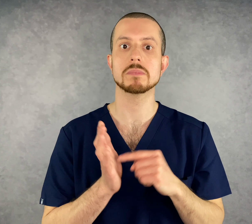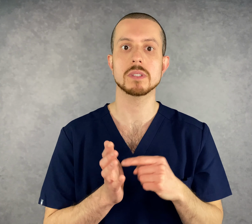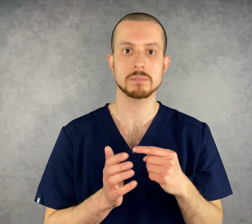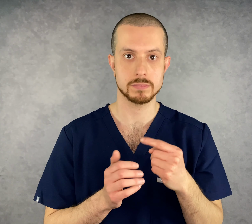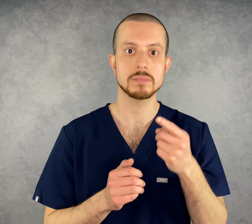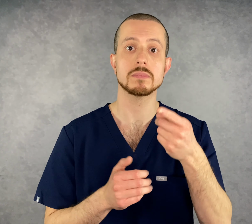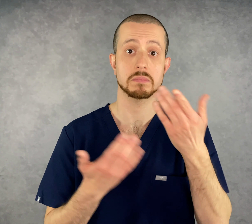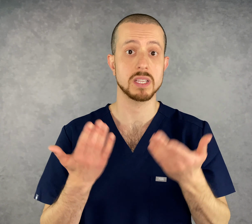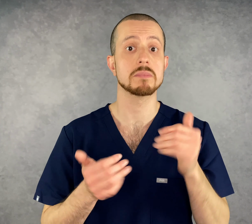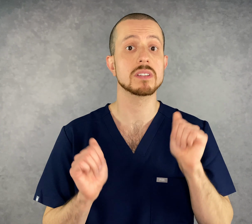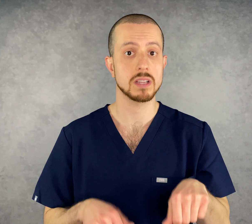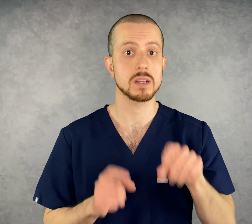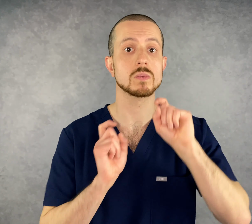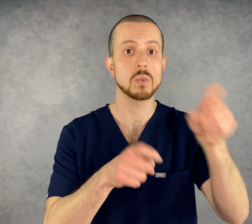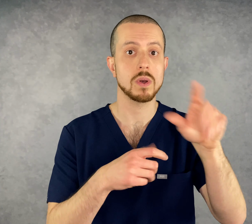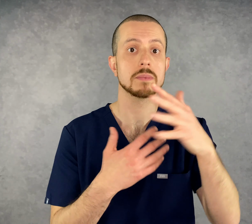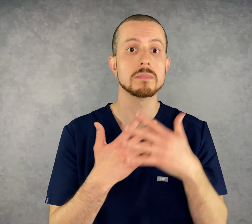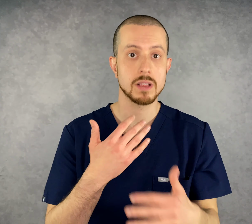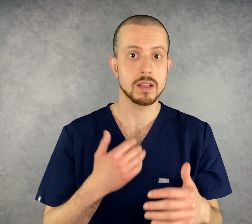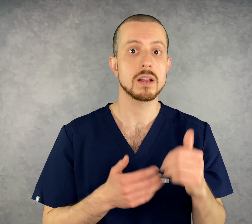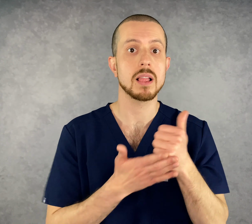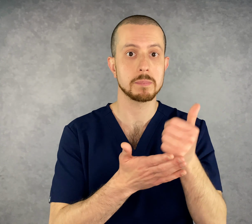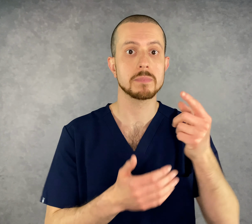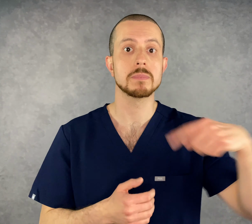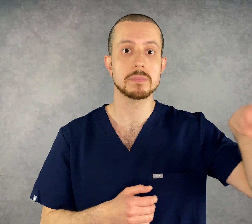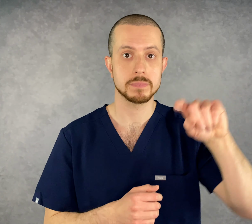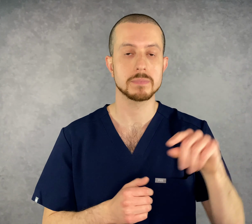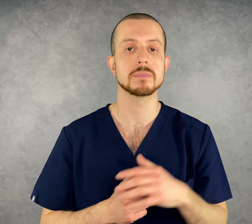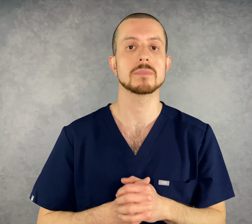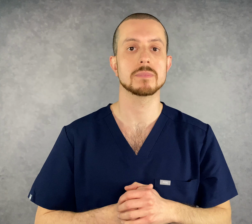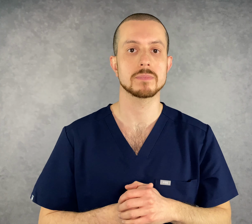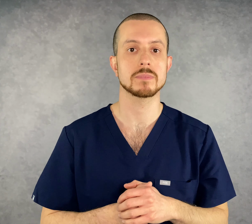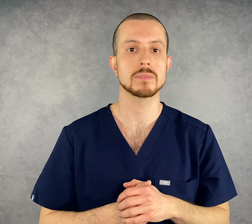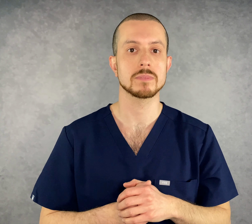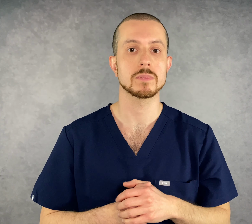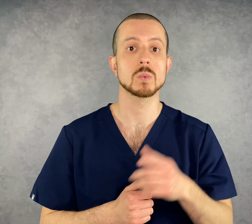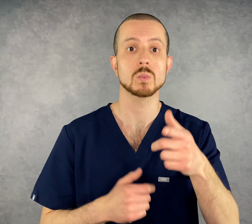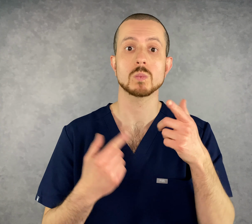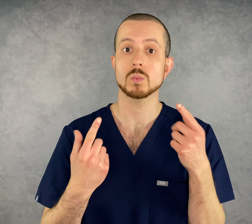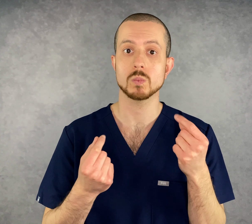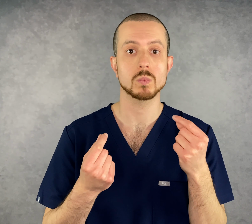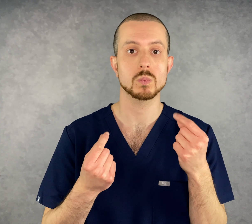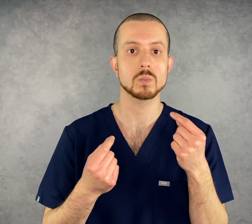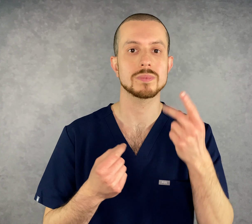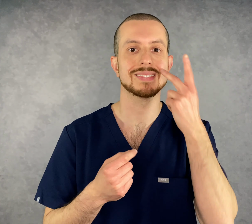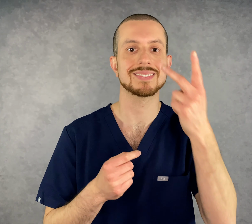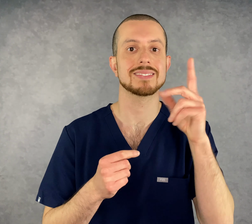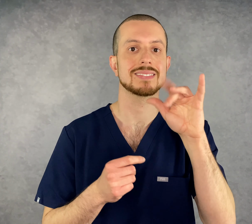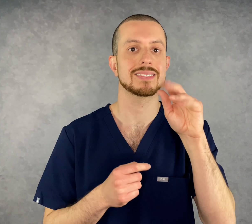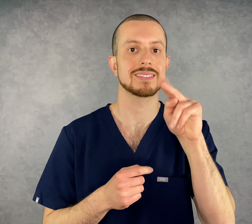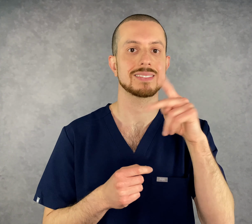you may be able to donate blood to help those in need. What you can do is go to the link I've provided in